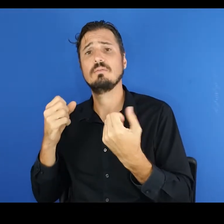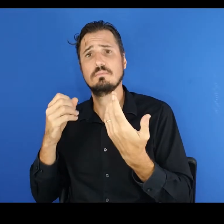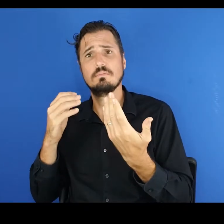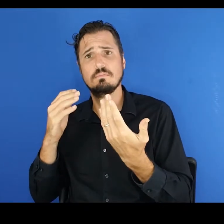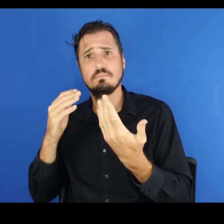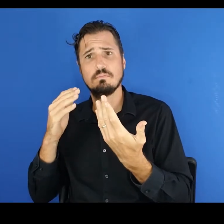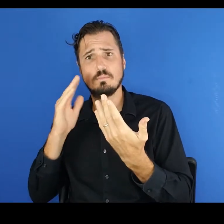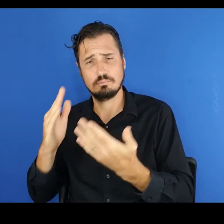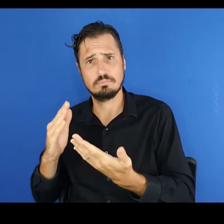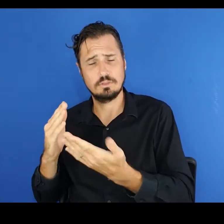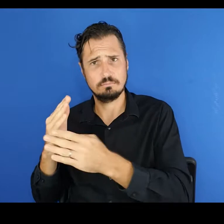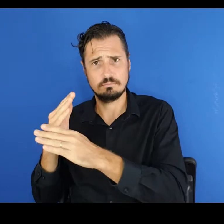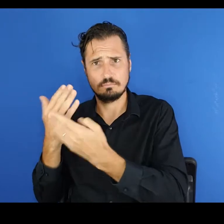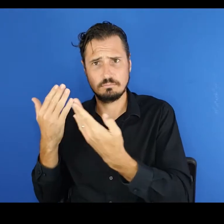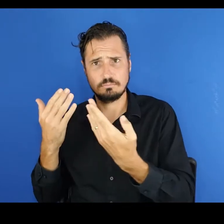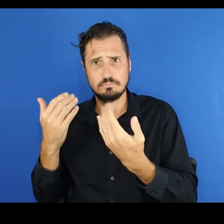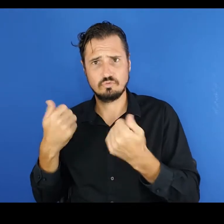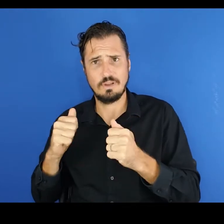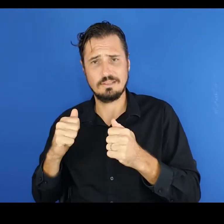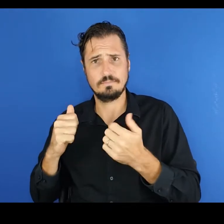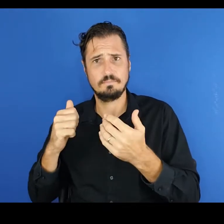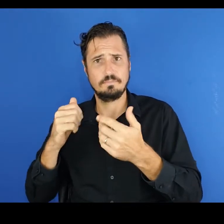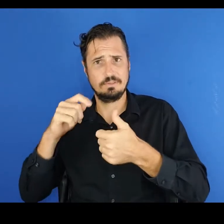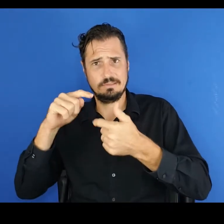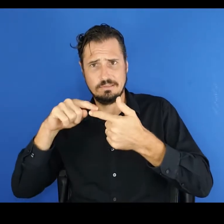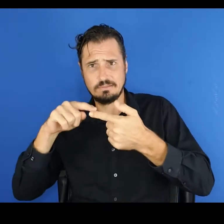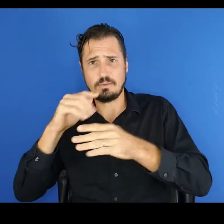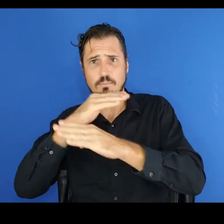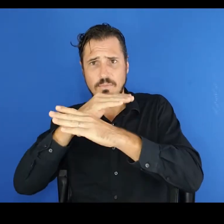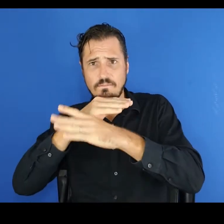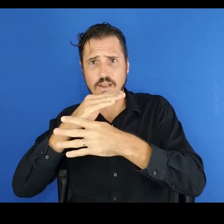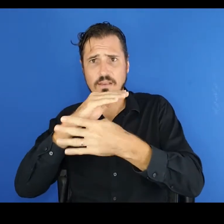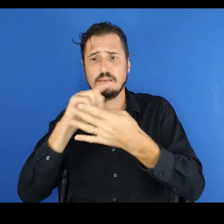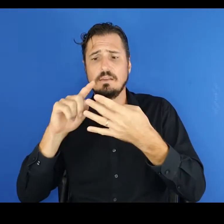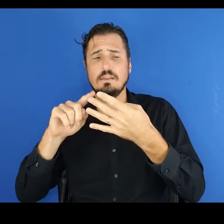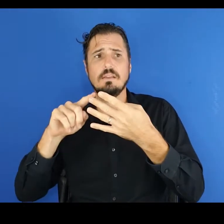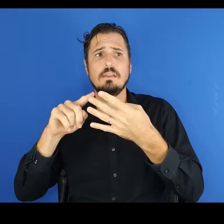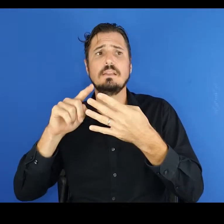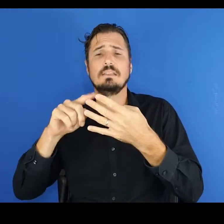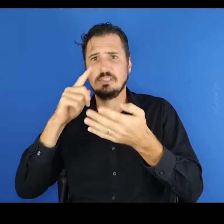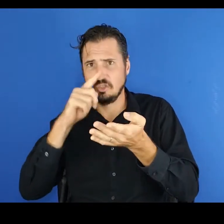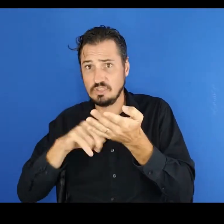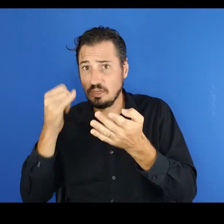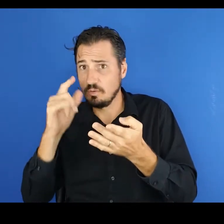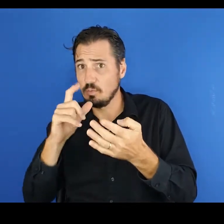current surge in cases. The four pillars of mitigation are 1. Prevention 2. Detection 3.